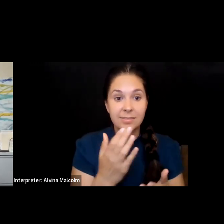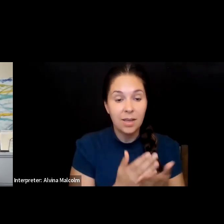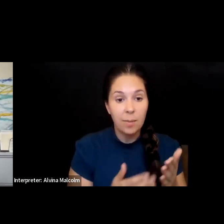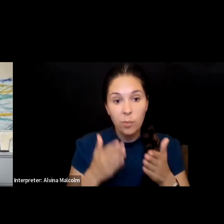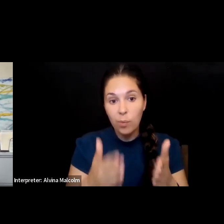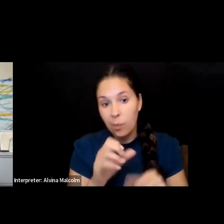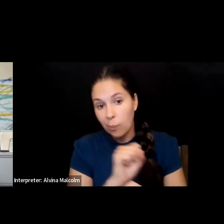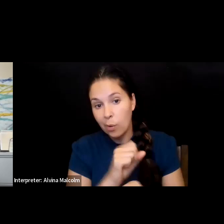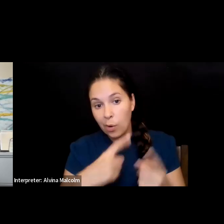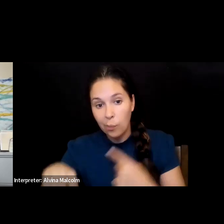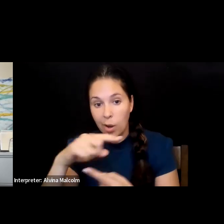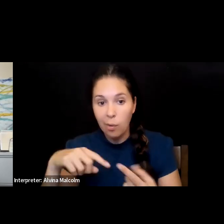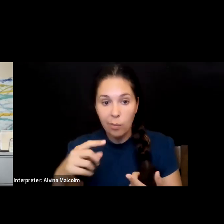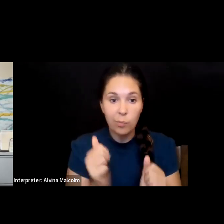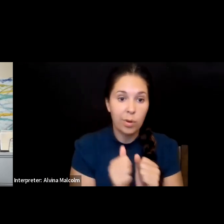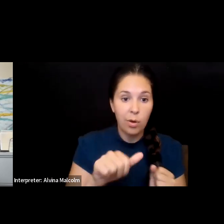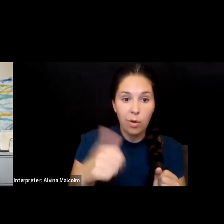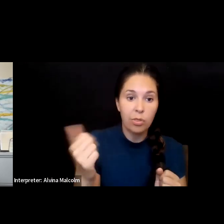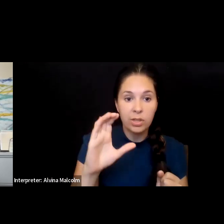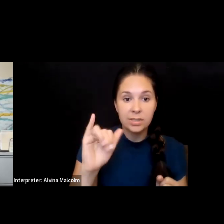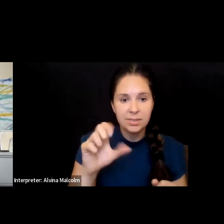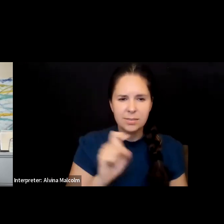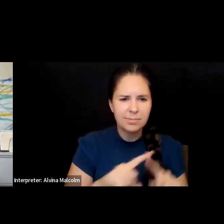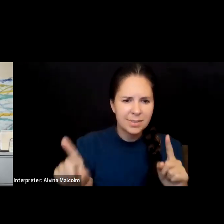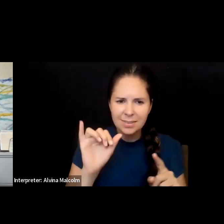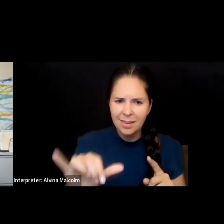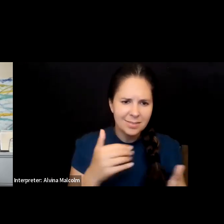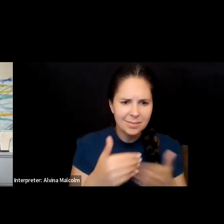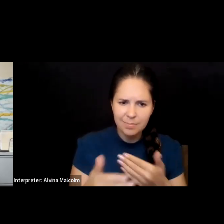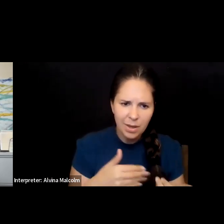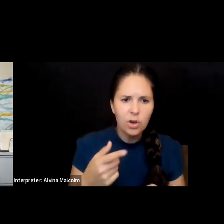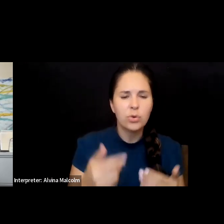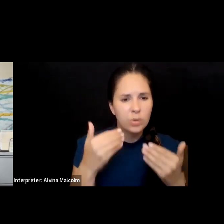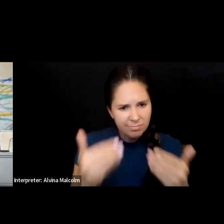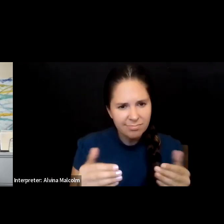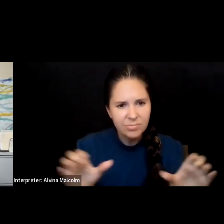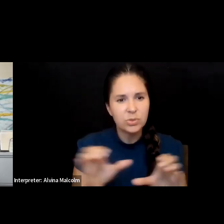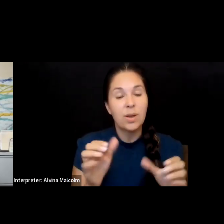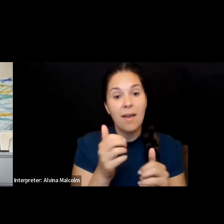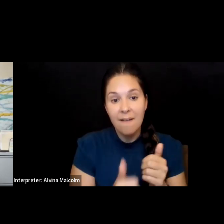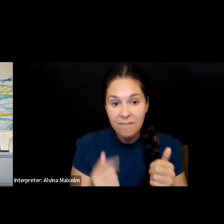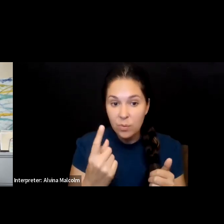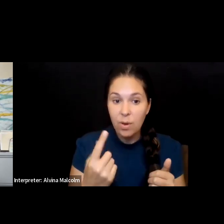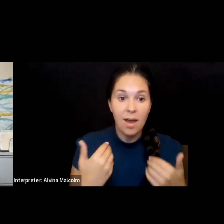we can do. So you have to, like provide that support and respect and communications and sometimes you have